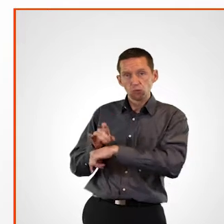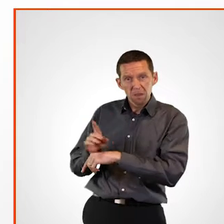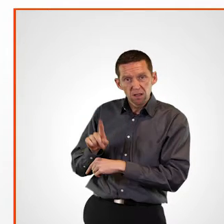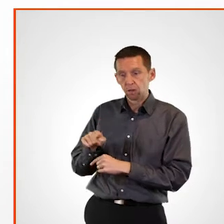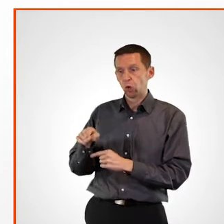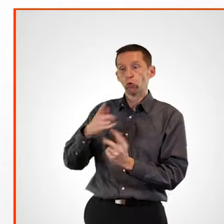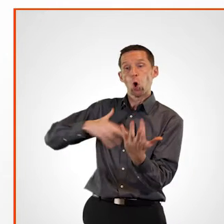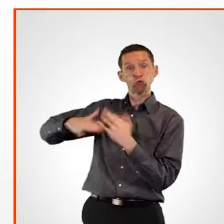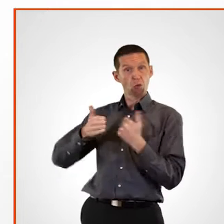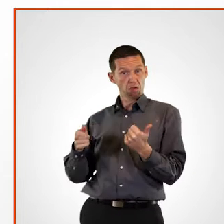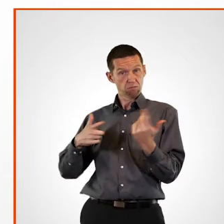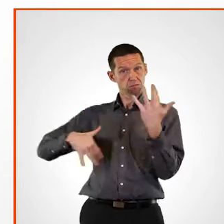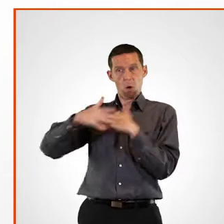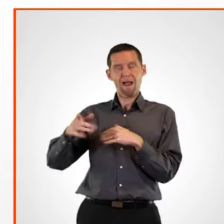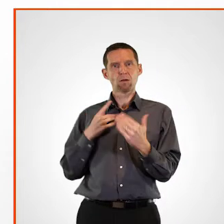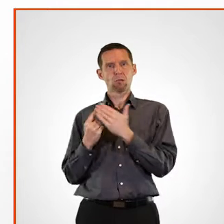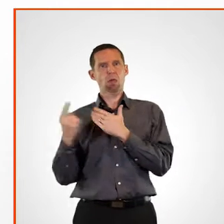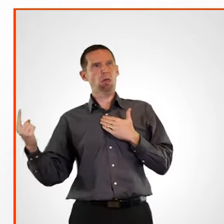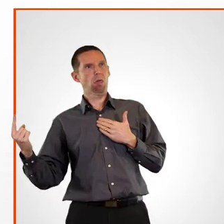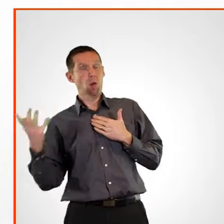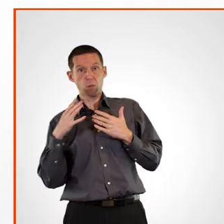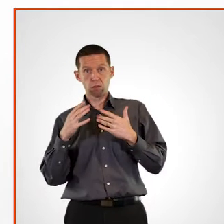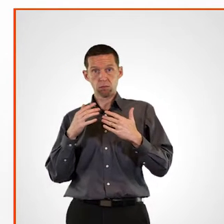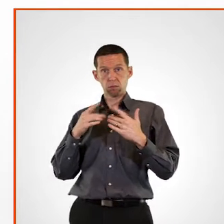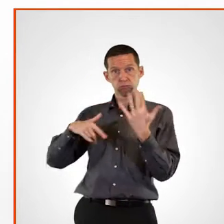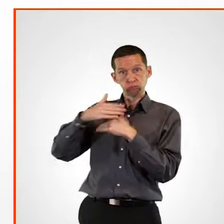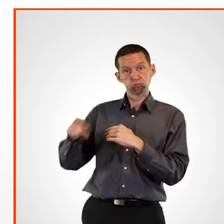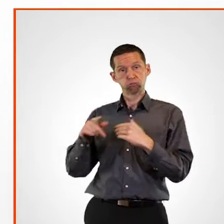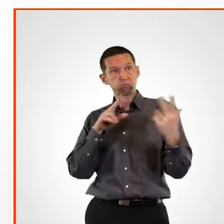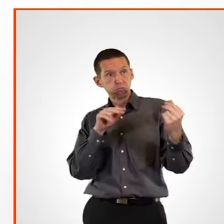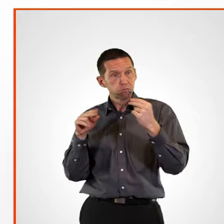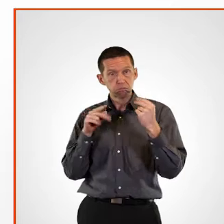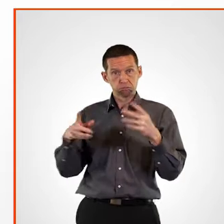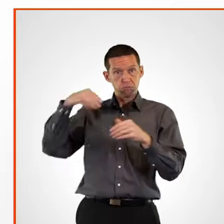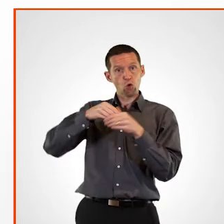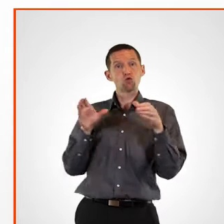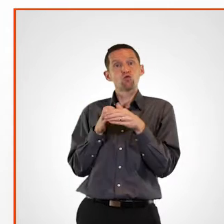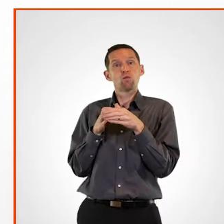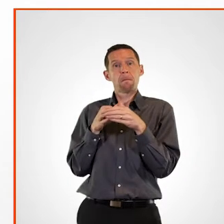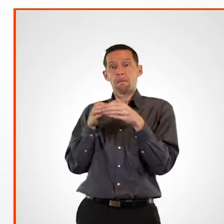Is this child connected? Is he feeling comfortable with his peers? Is he talking? Is he part of the group?